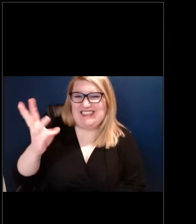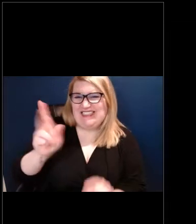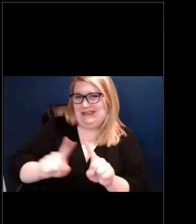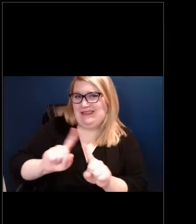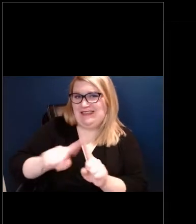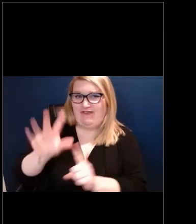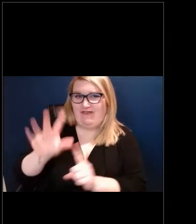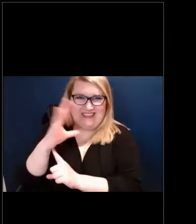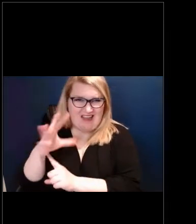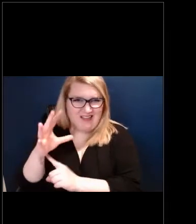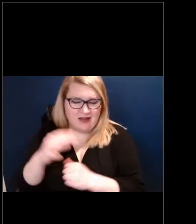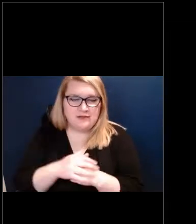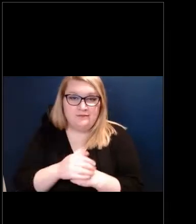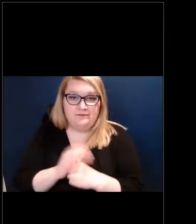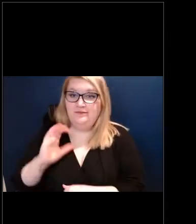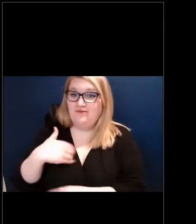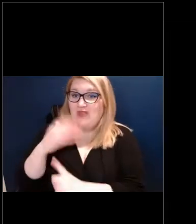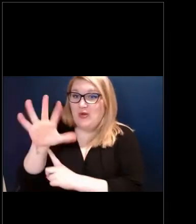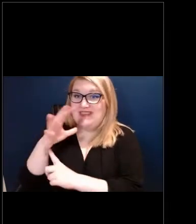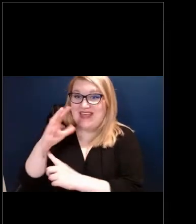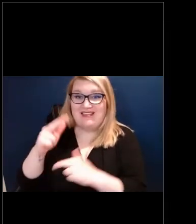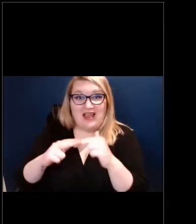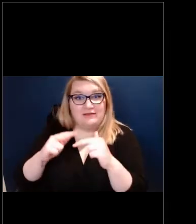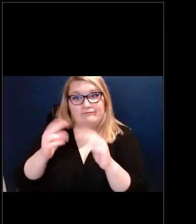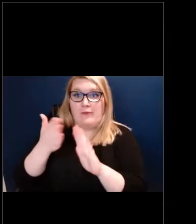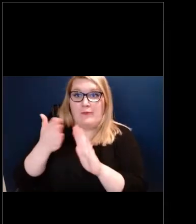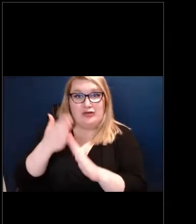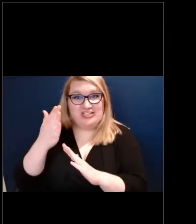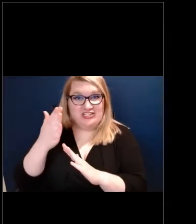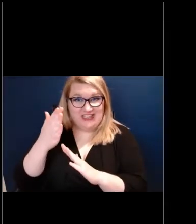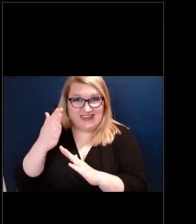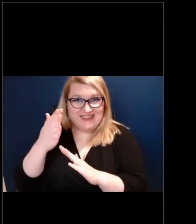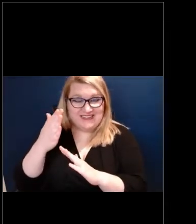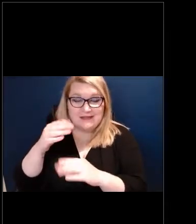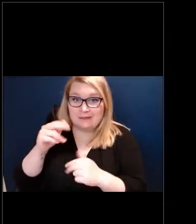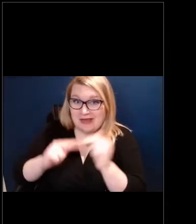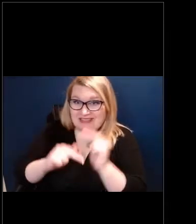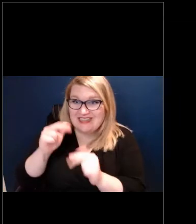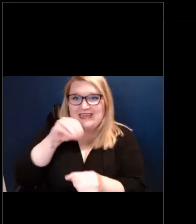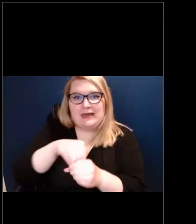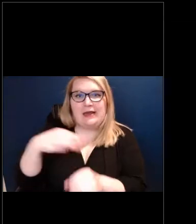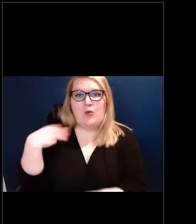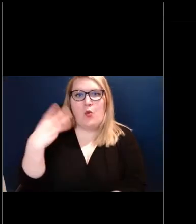Our Satellite operations Facility is located in the Washington DC area in Suitland, Maryland,